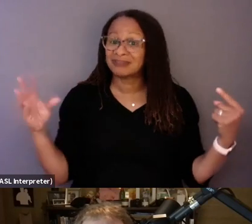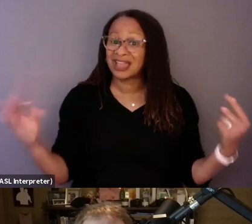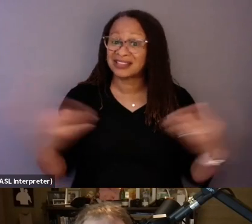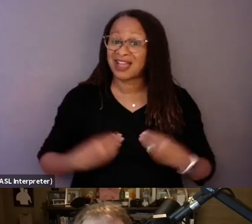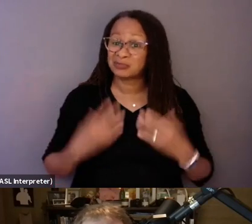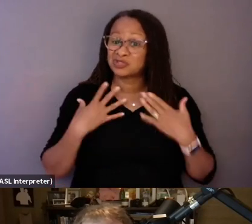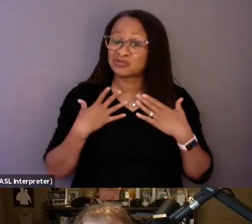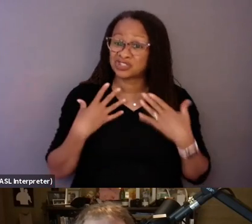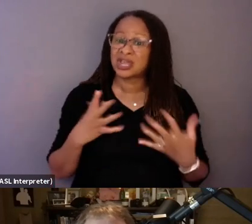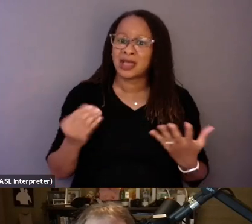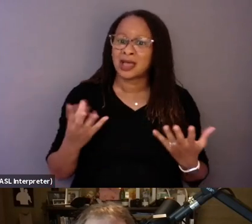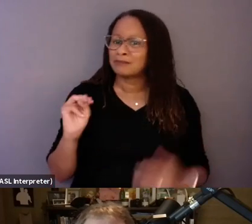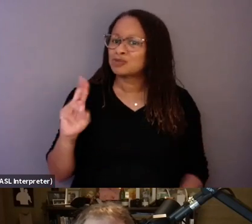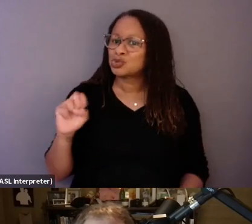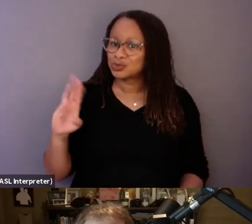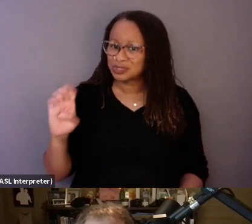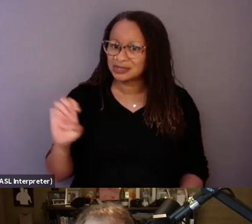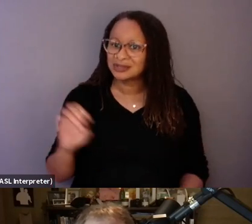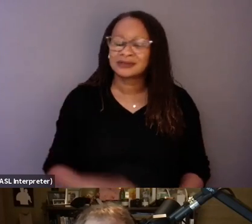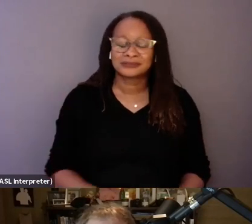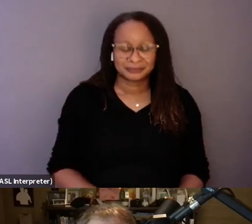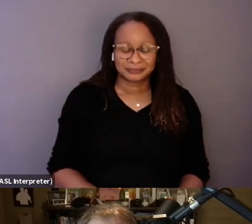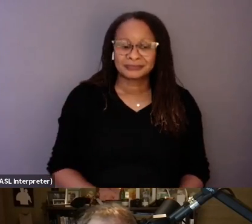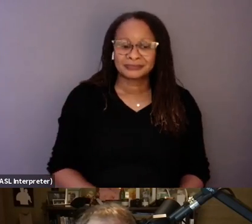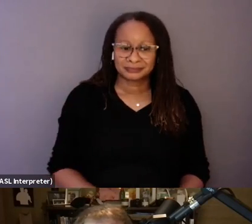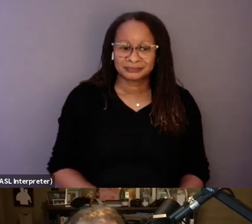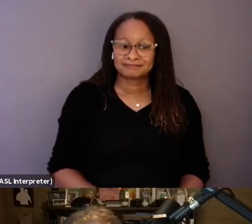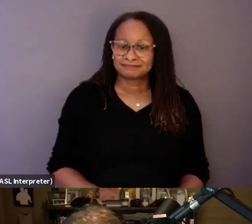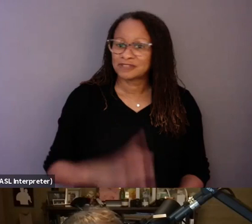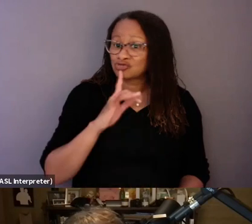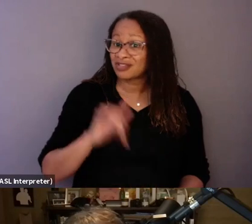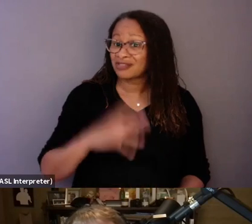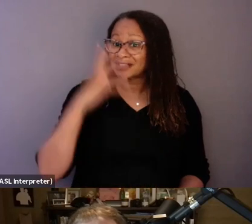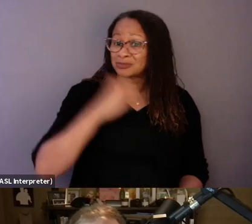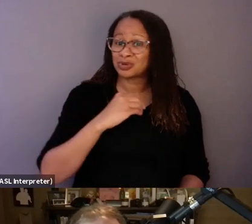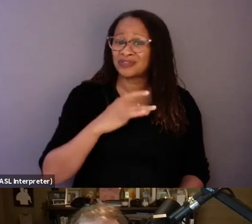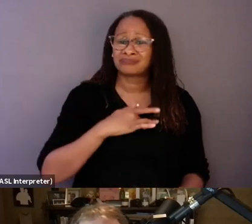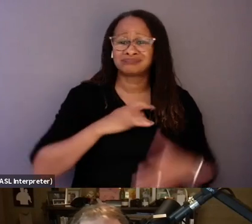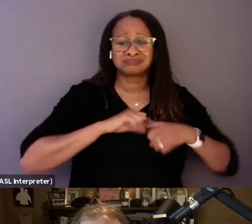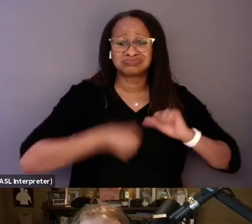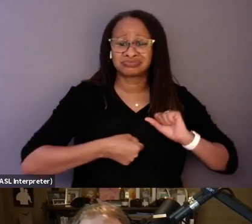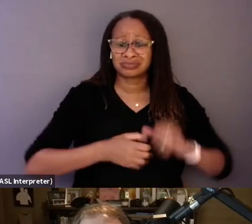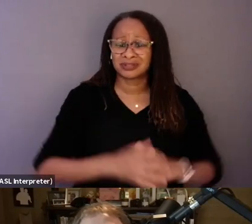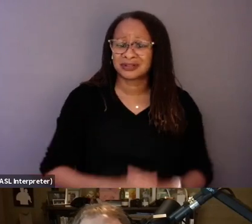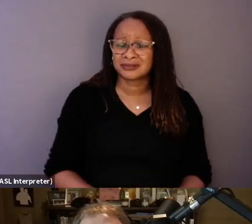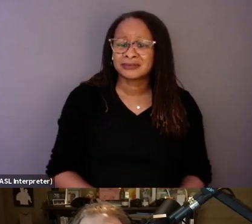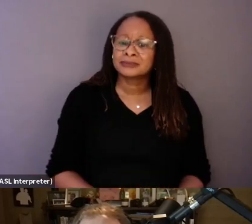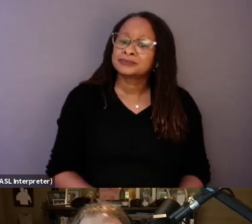a kind of amuse and it's beautiful. It's heartbreaking, but it's mostly beautiful. They were like minded in many ways.